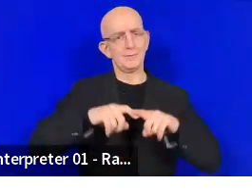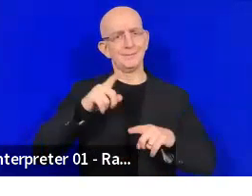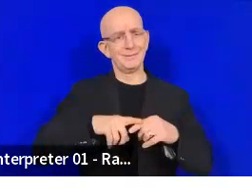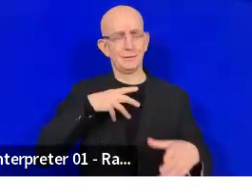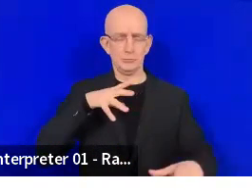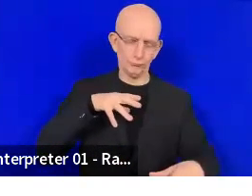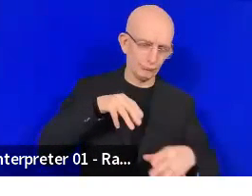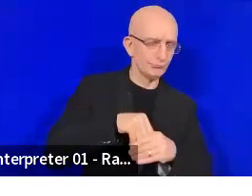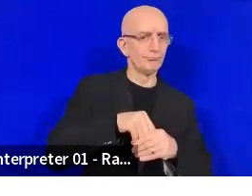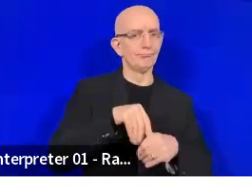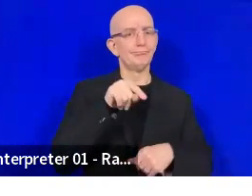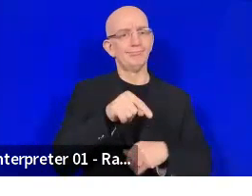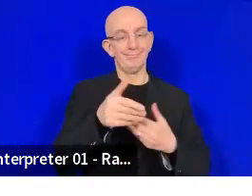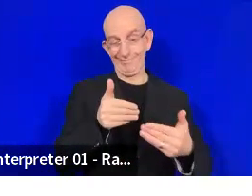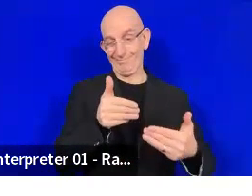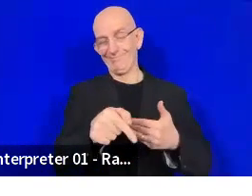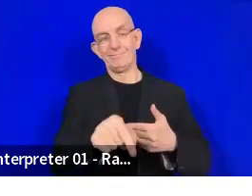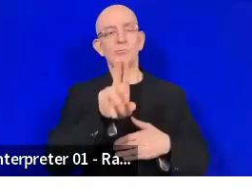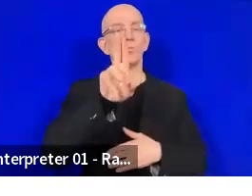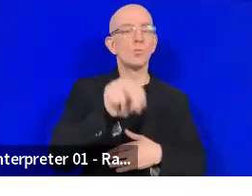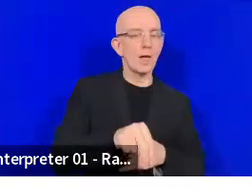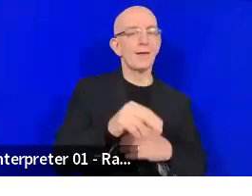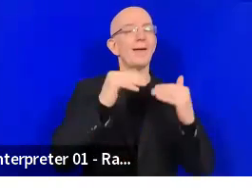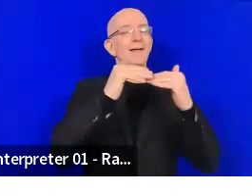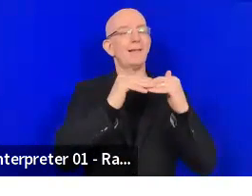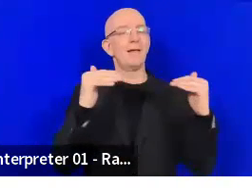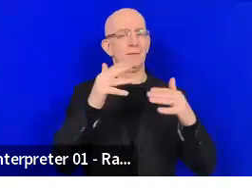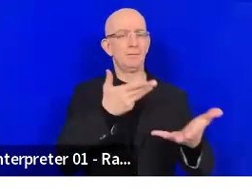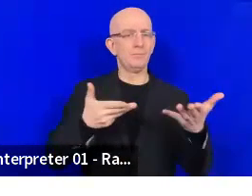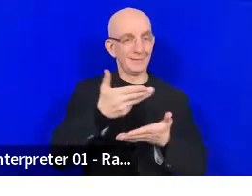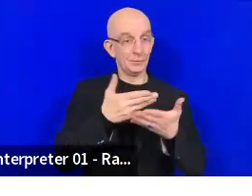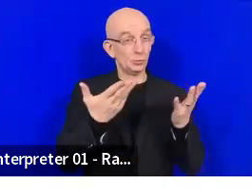So we have created for you this letter to reach out to policymakers from members of